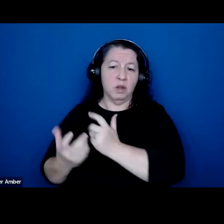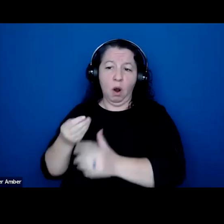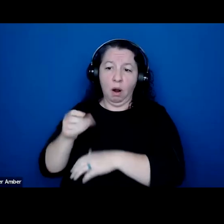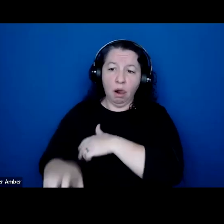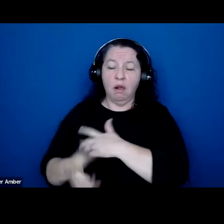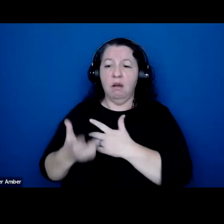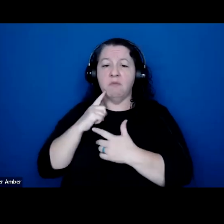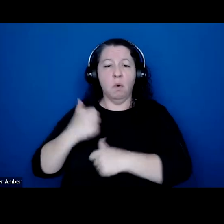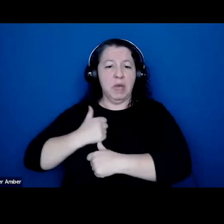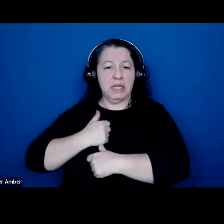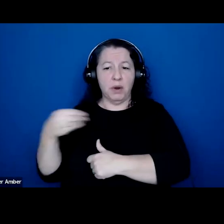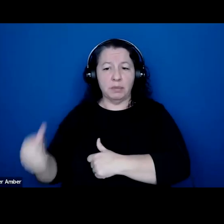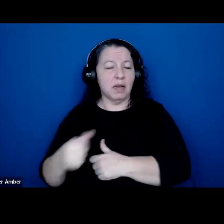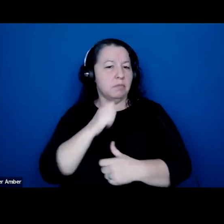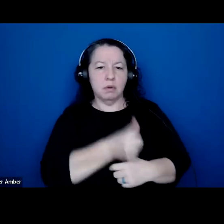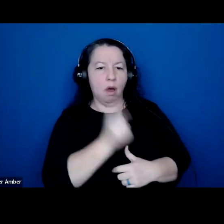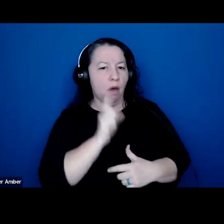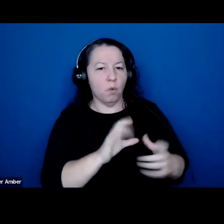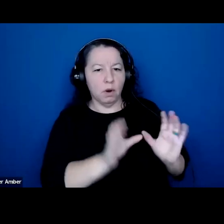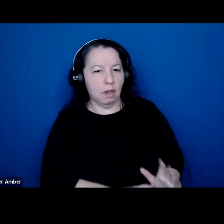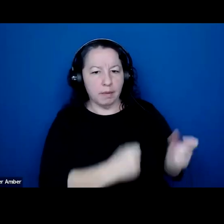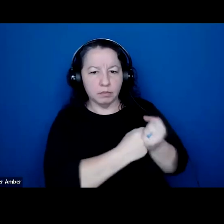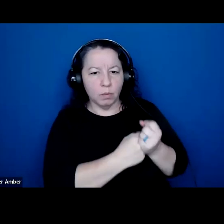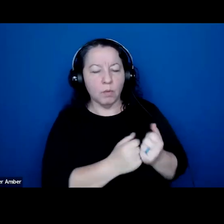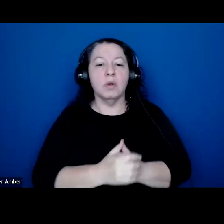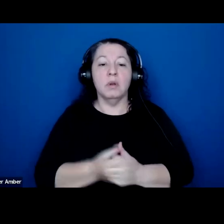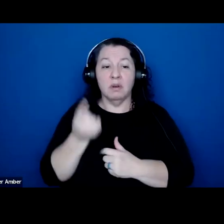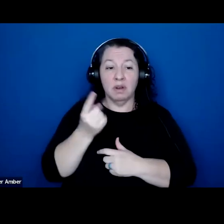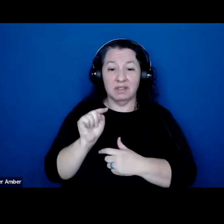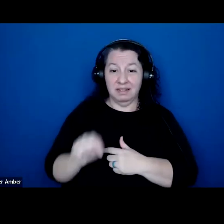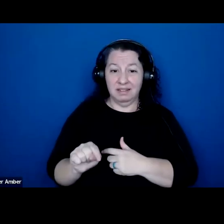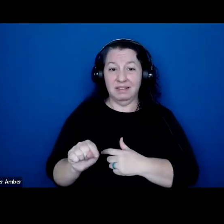In short, militarism is antithetical to building a just and and collective